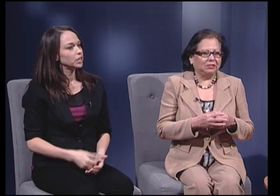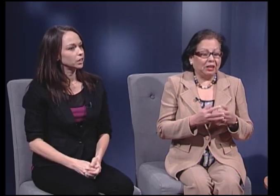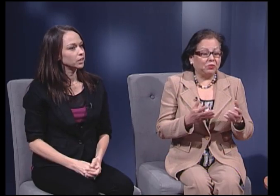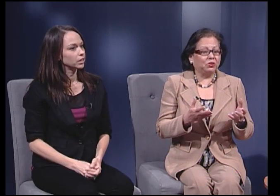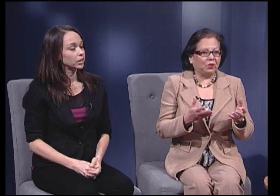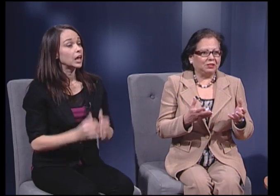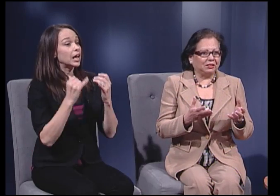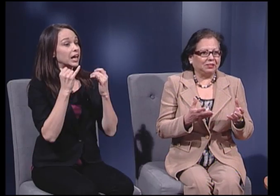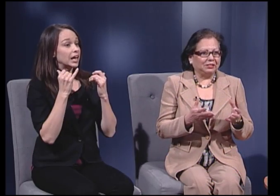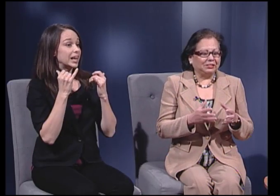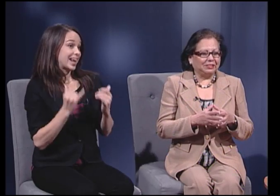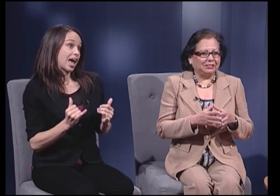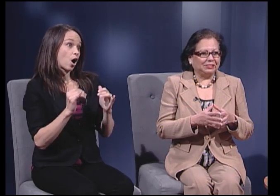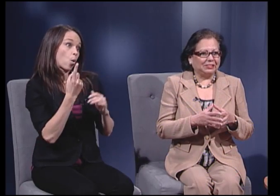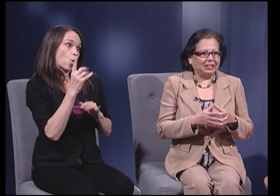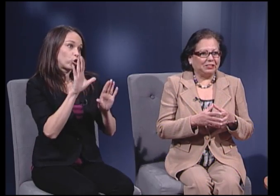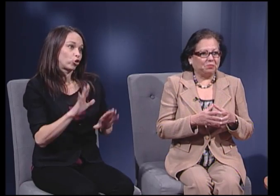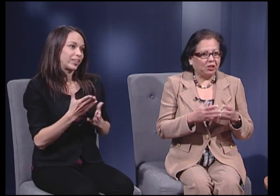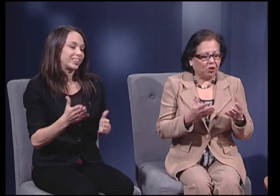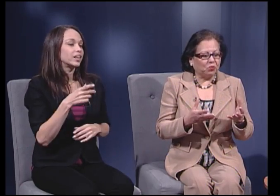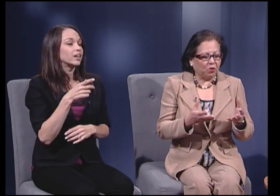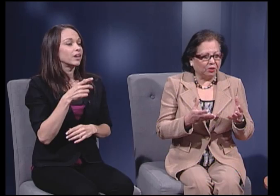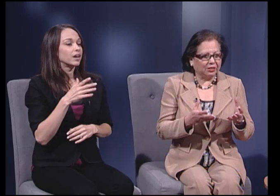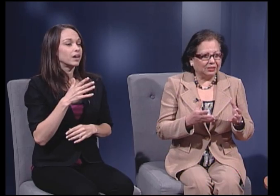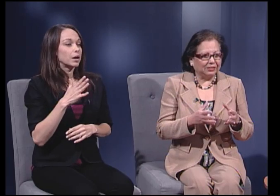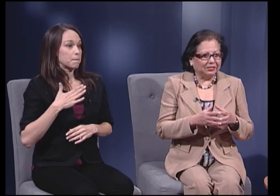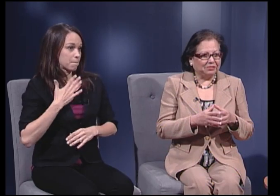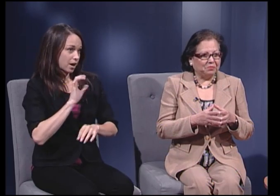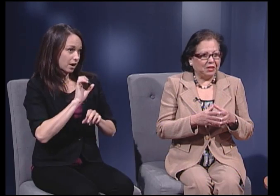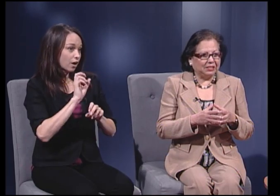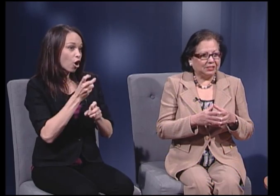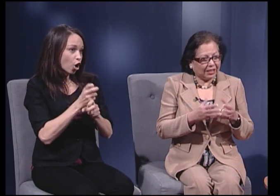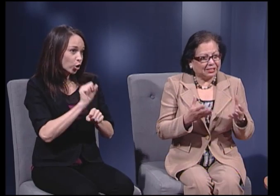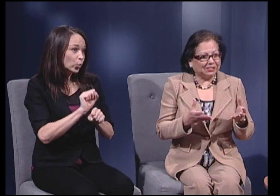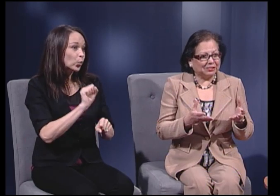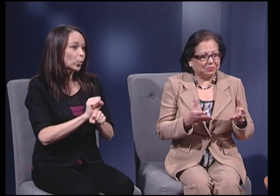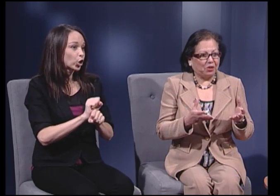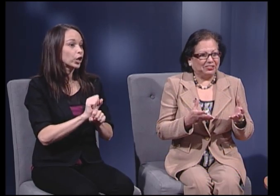Now, the great thing is that my hard work makes Texas proud.